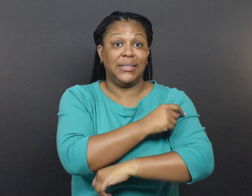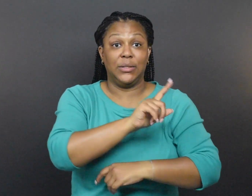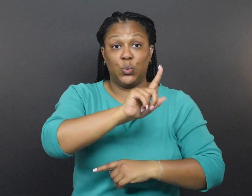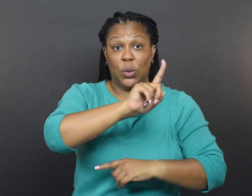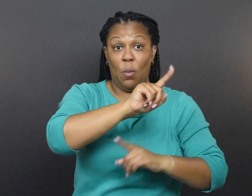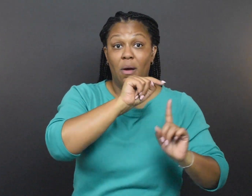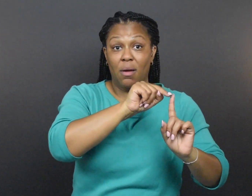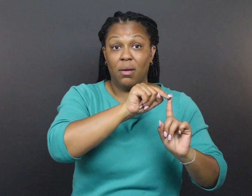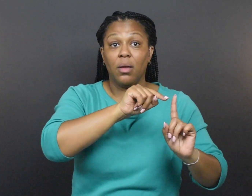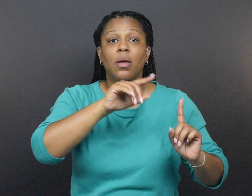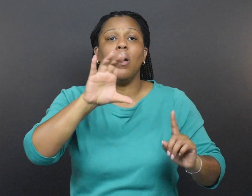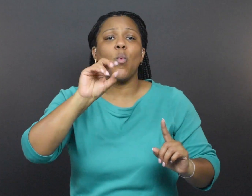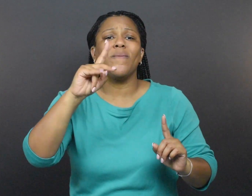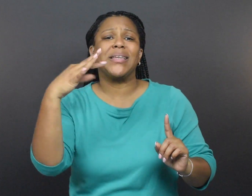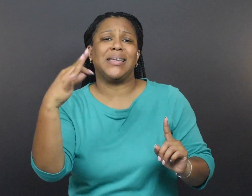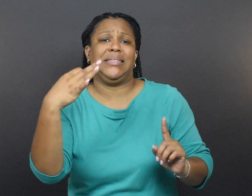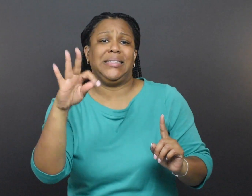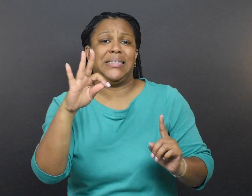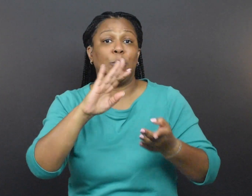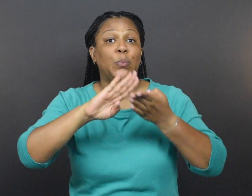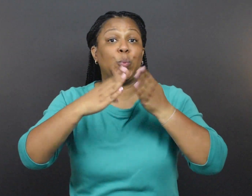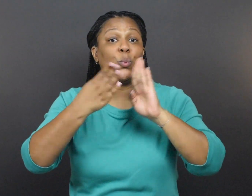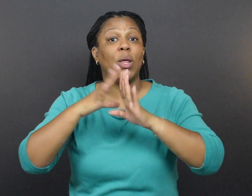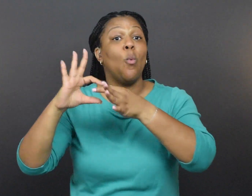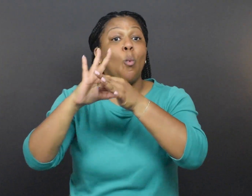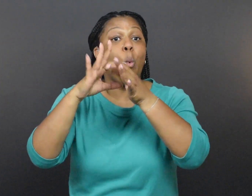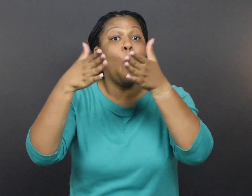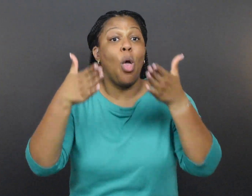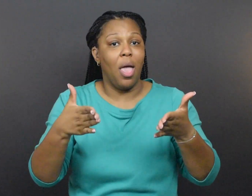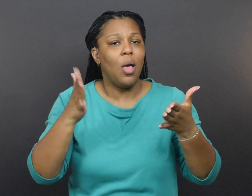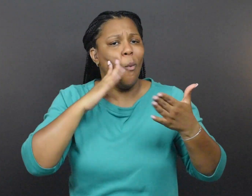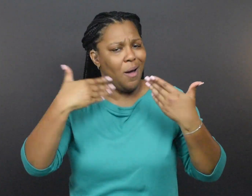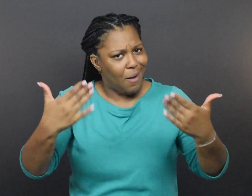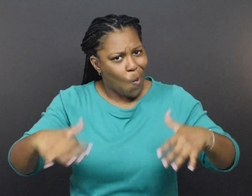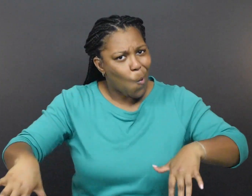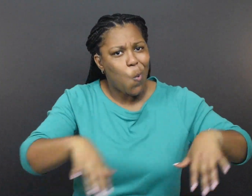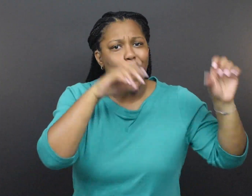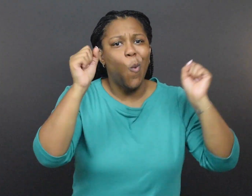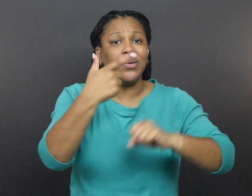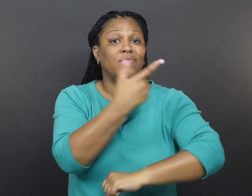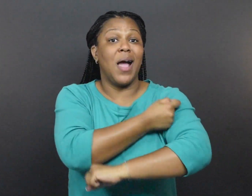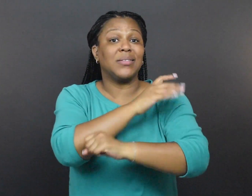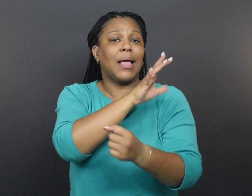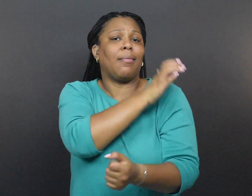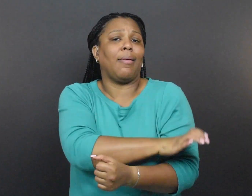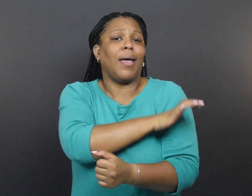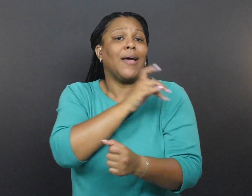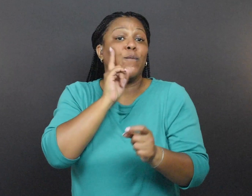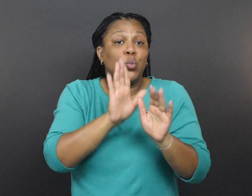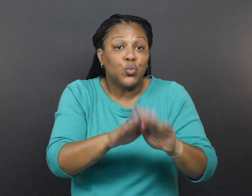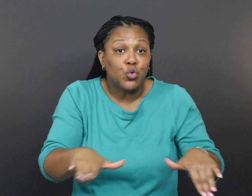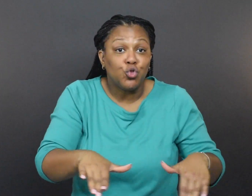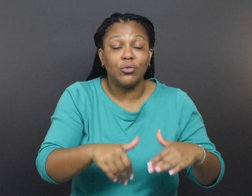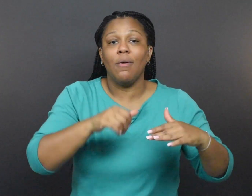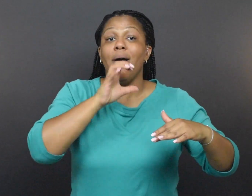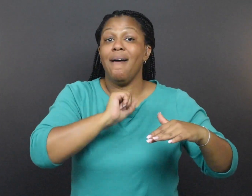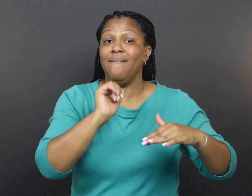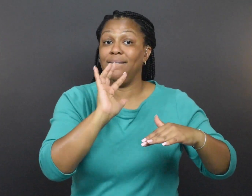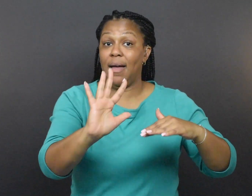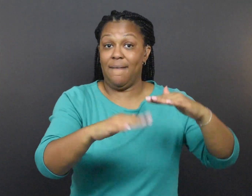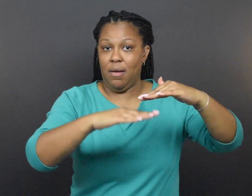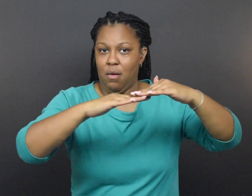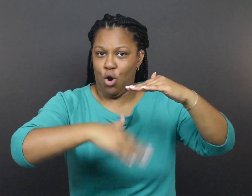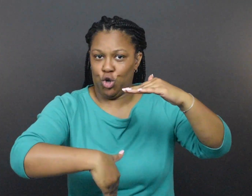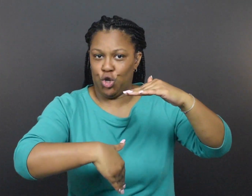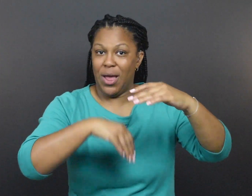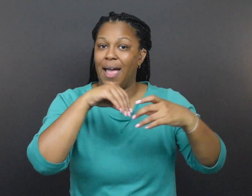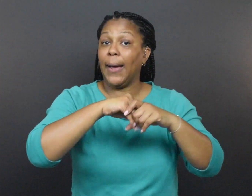21 COVID-19 Community Coordinators will host vaccination clinics for children under 5 in